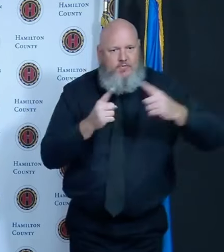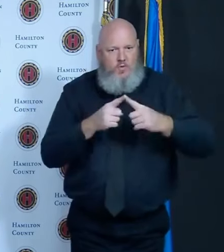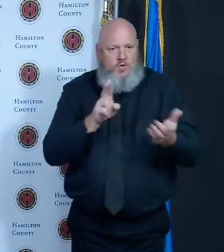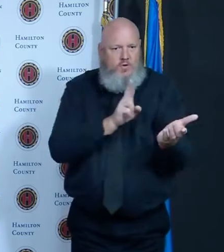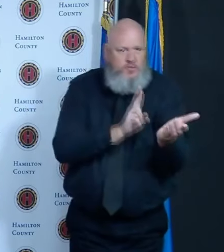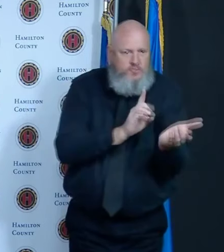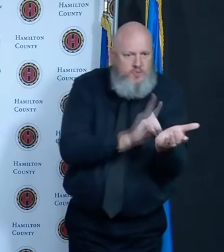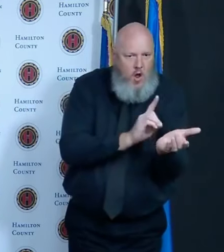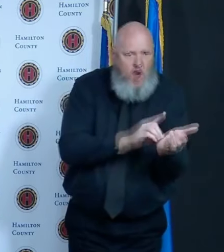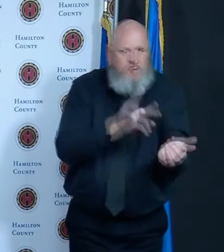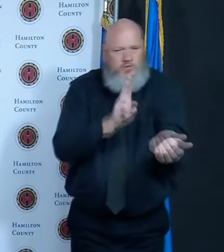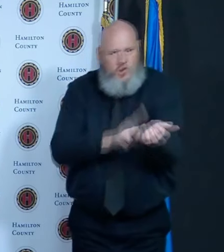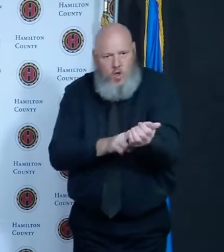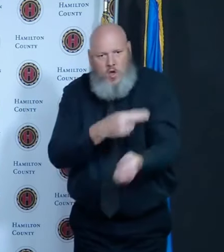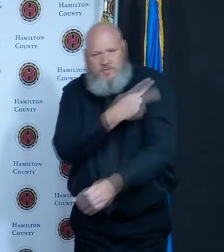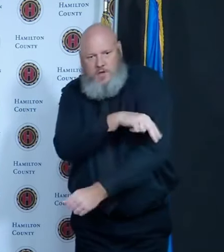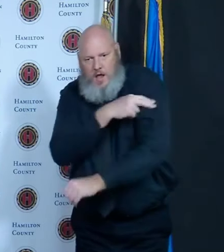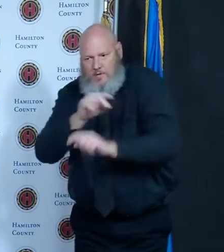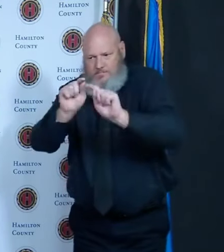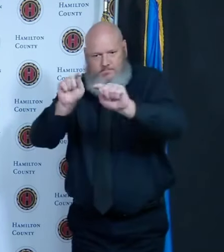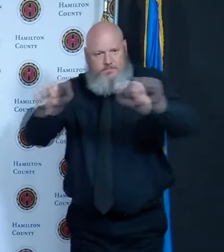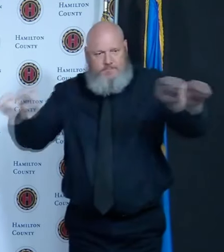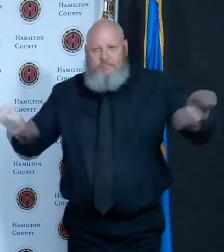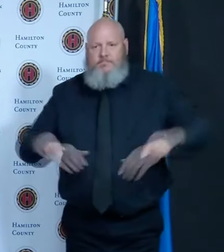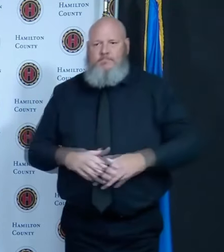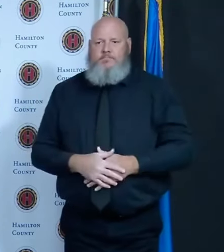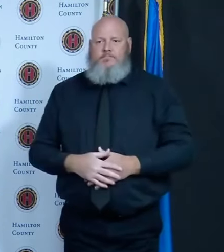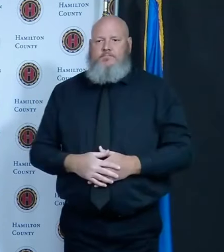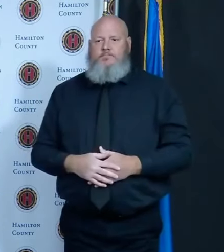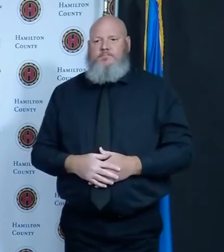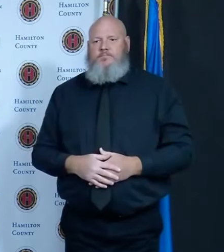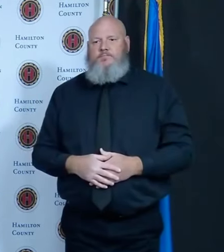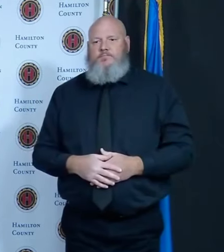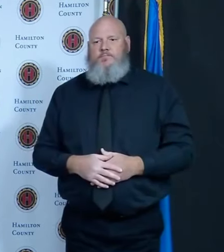Nick Crossley our EMA manager today I asked him where are the donations coming